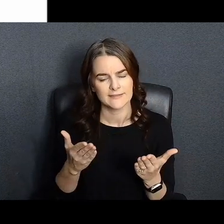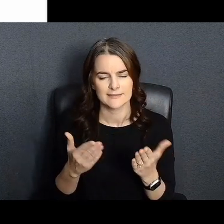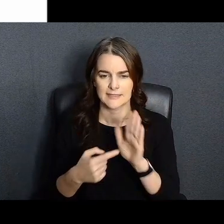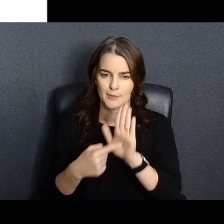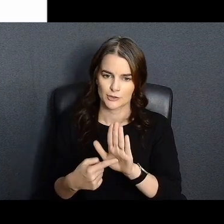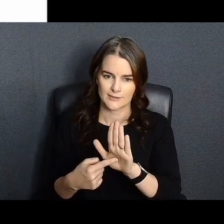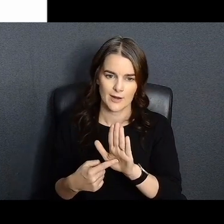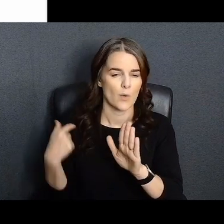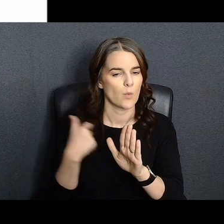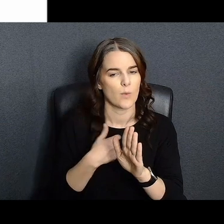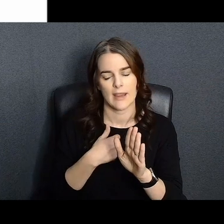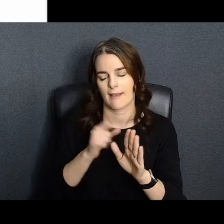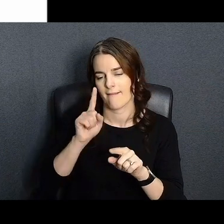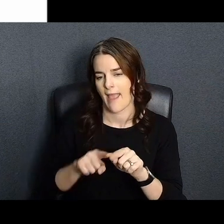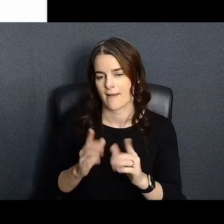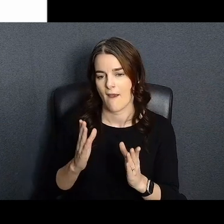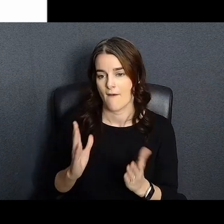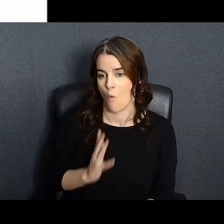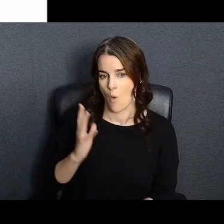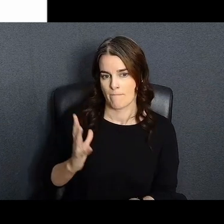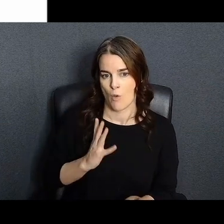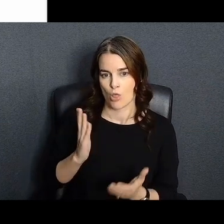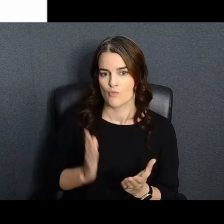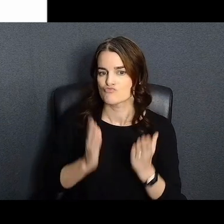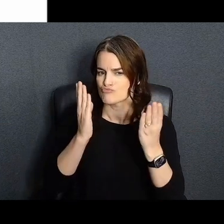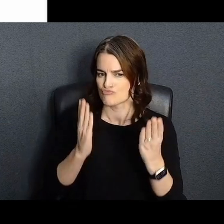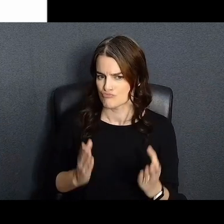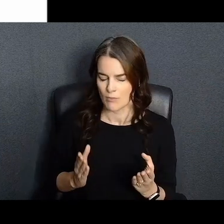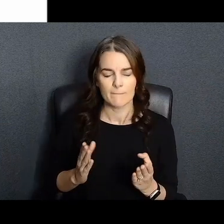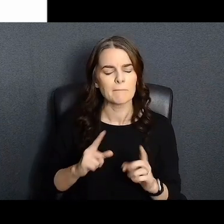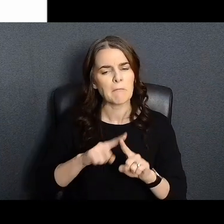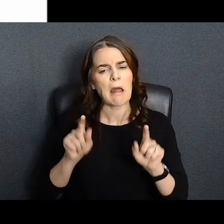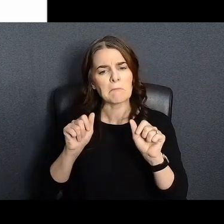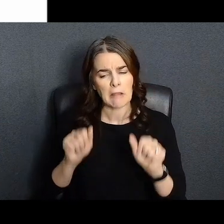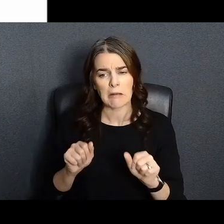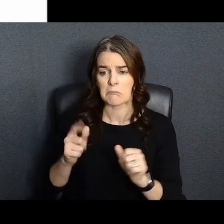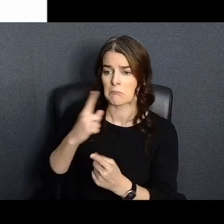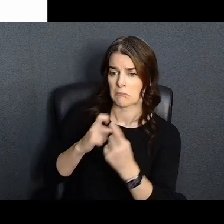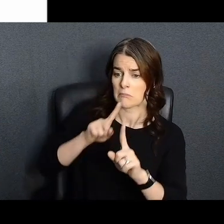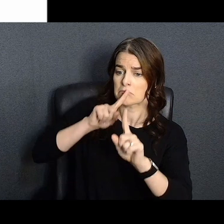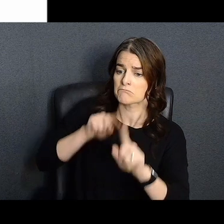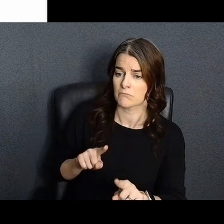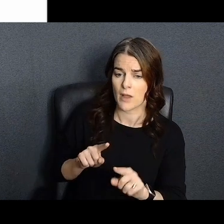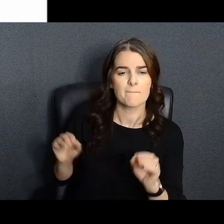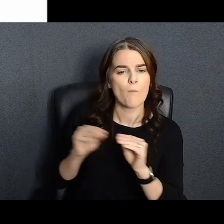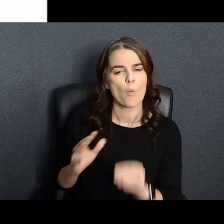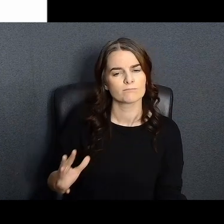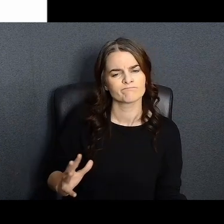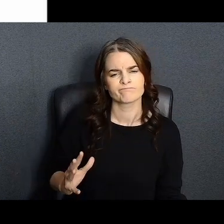While we're not going to give formal recommendations, we can answer some of those questions you might have on that more informal basis.